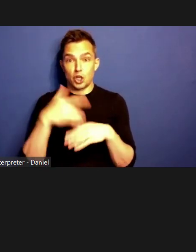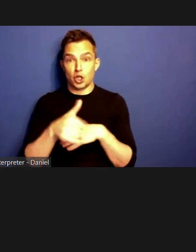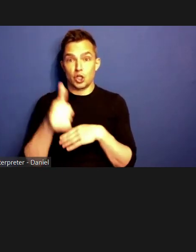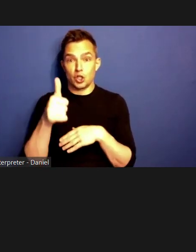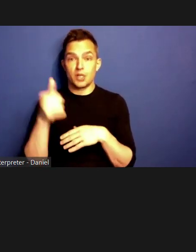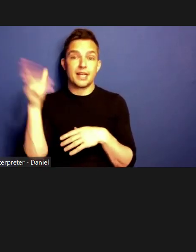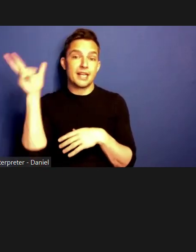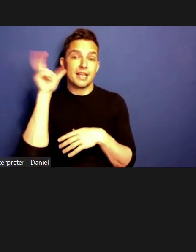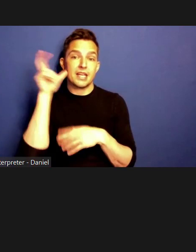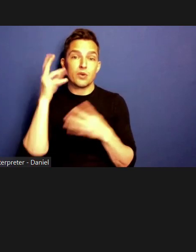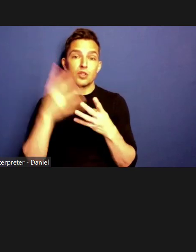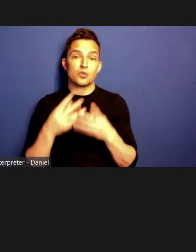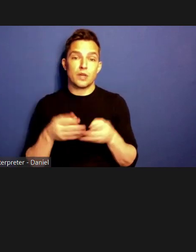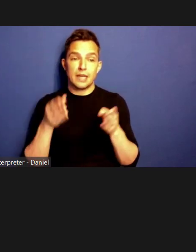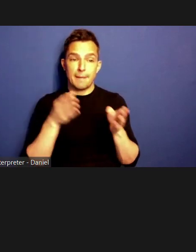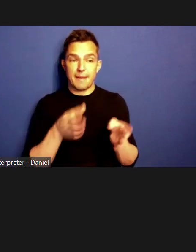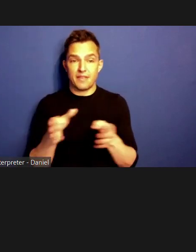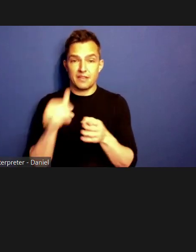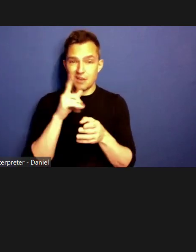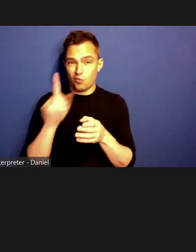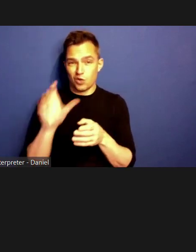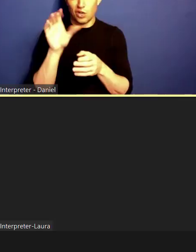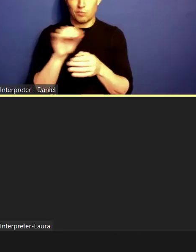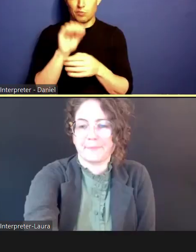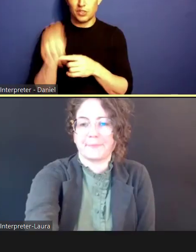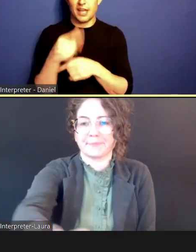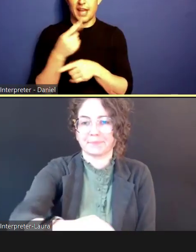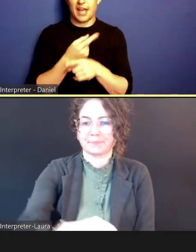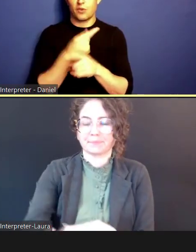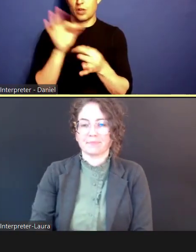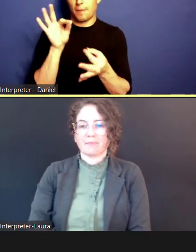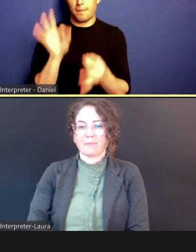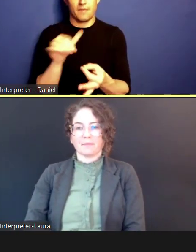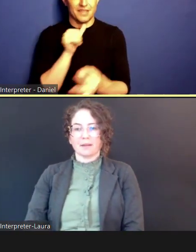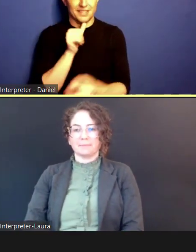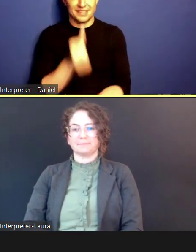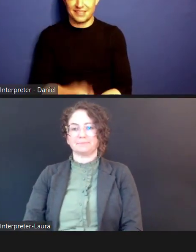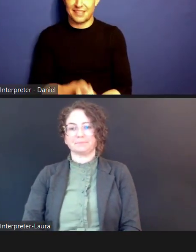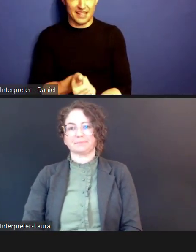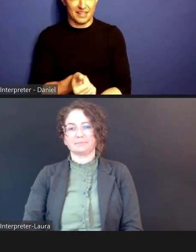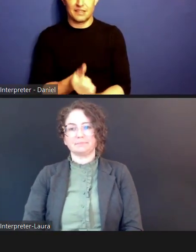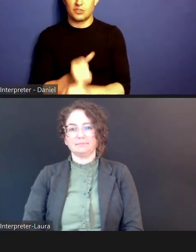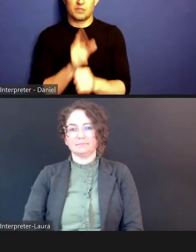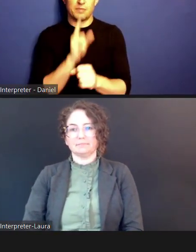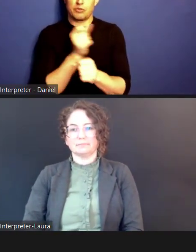aren't 100% accurate or perfect, to be on the safe side, when there is